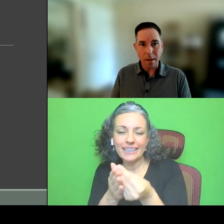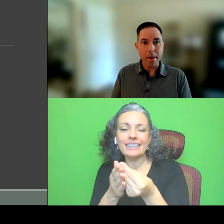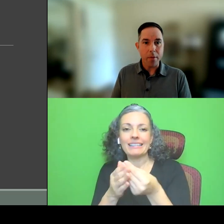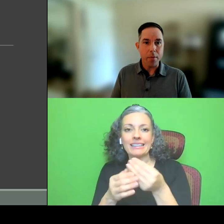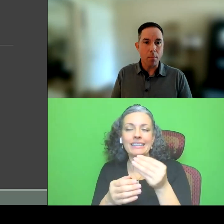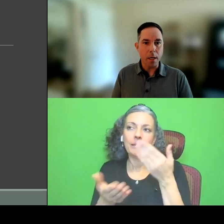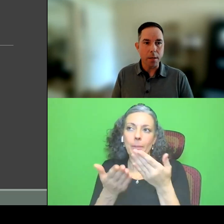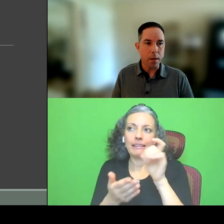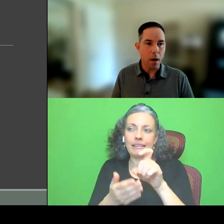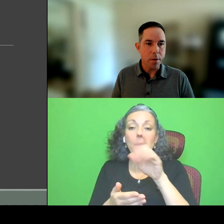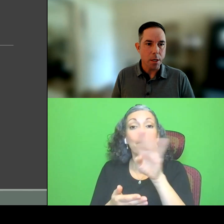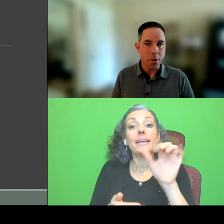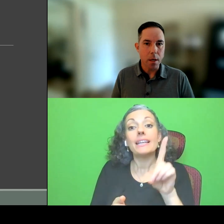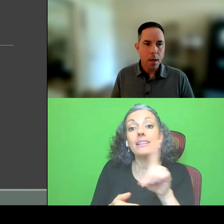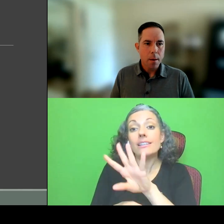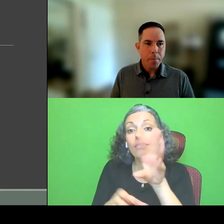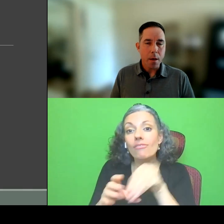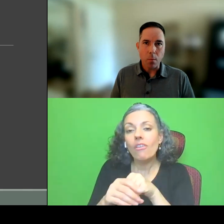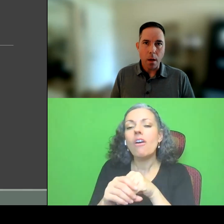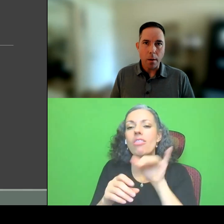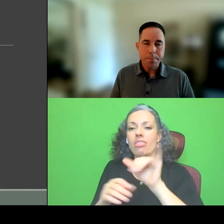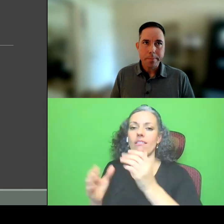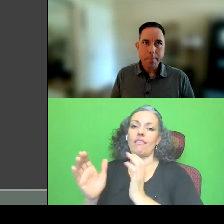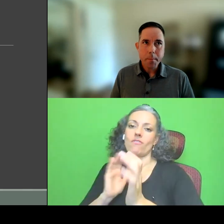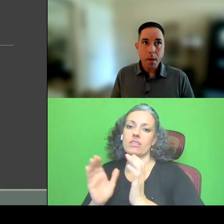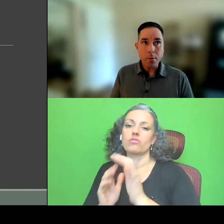There are things like that they'll bring into the conversation as well.